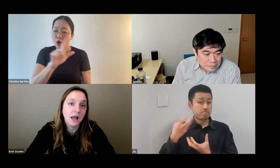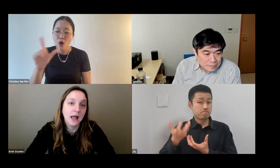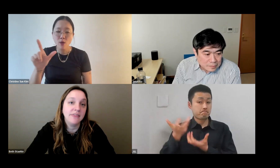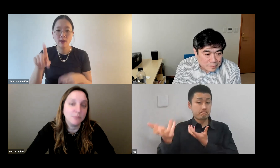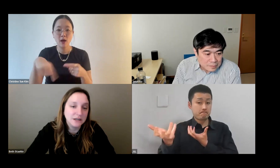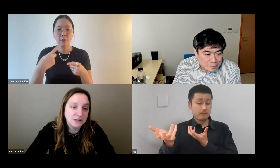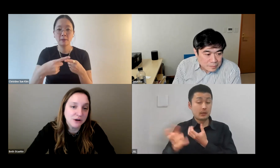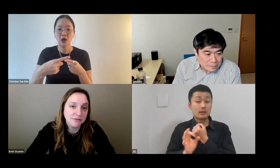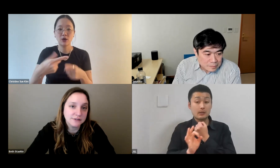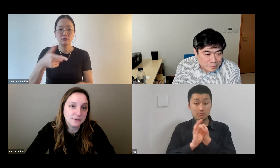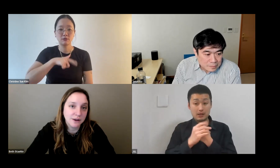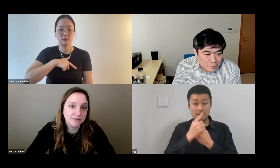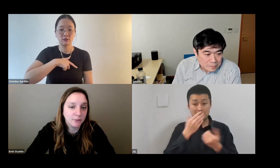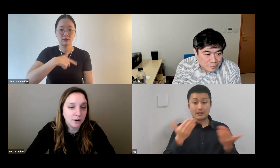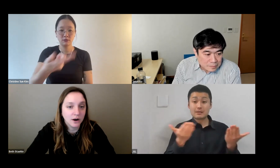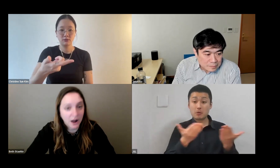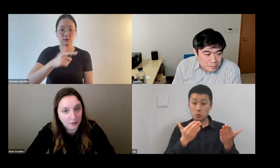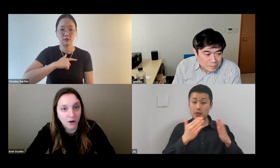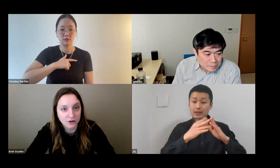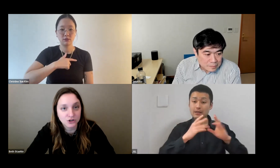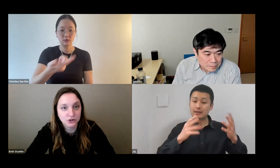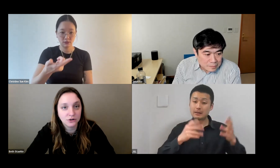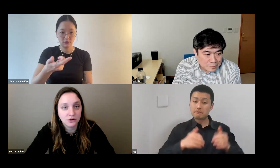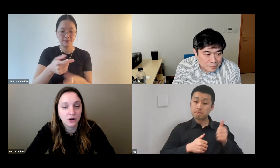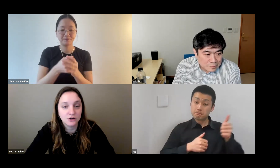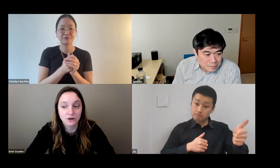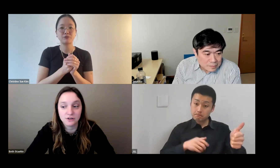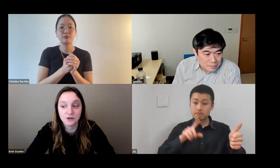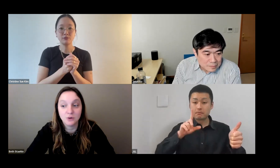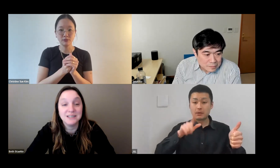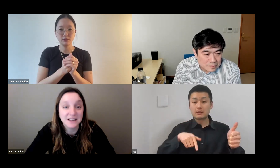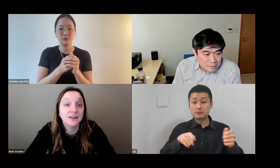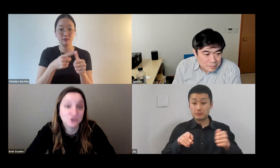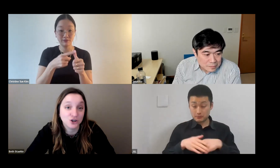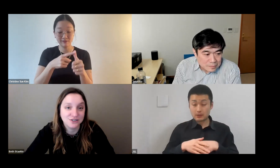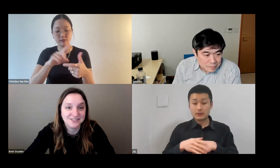and then when he travels away for work, I watch our daughter. So we take turns